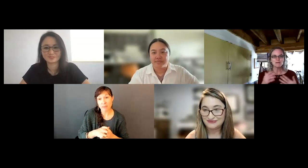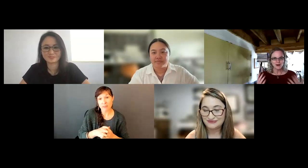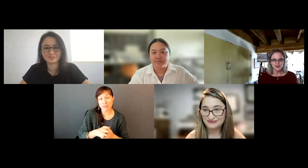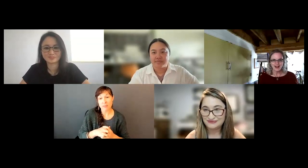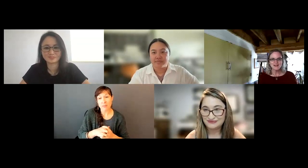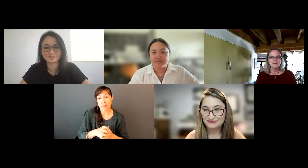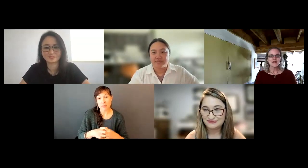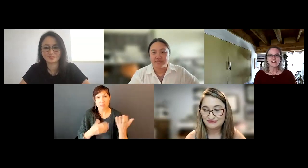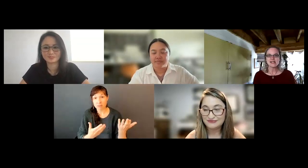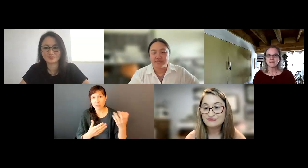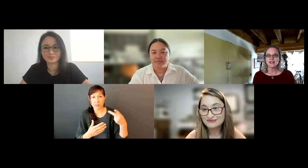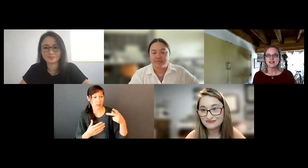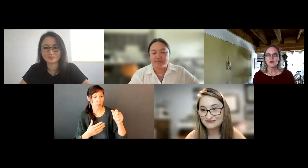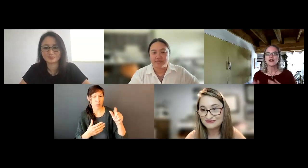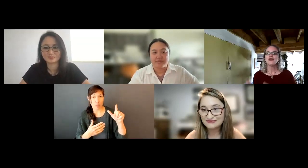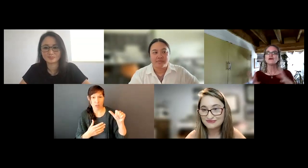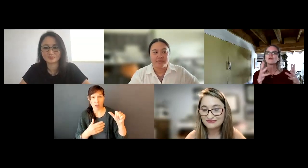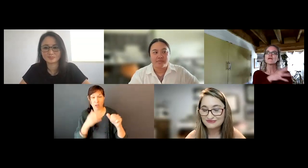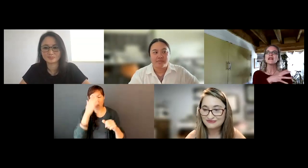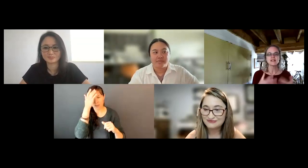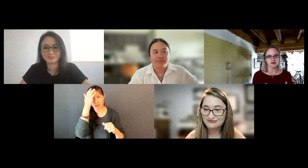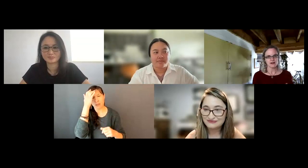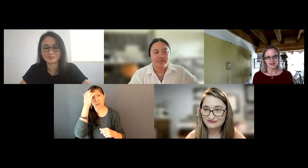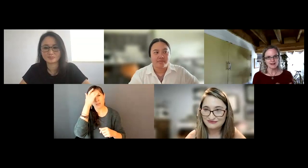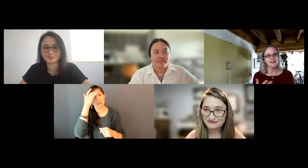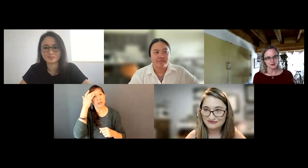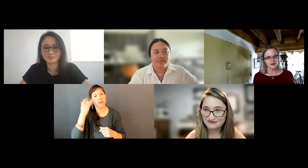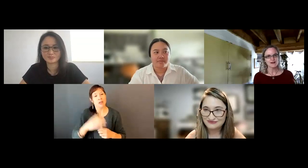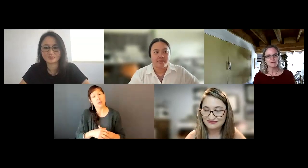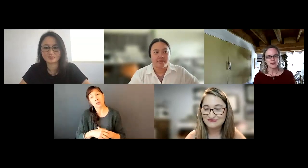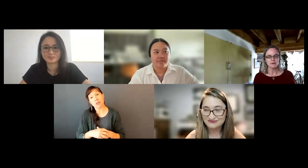So Paola, when you were restarting your business,